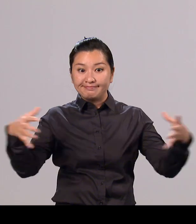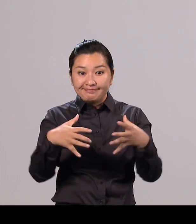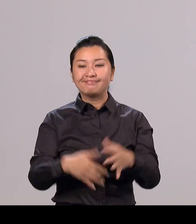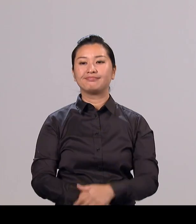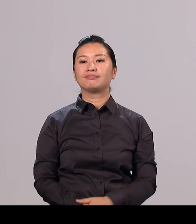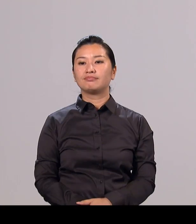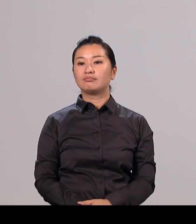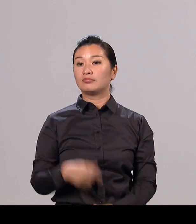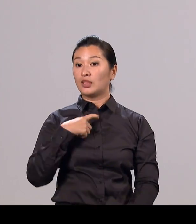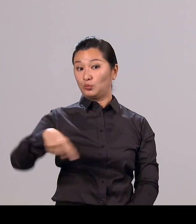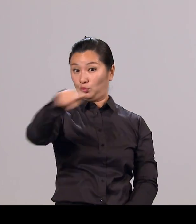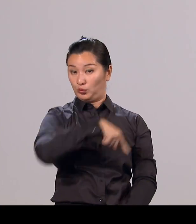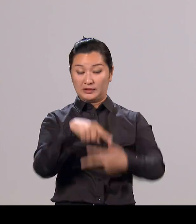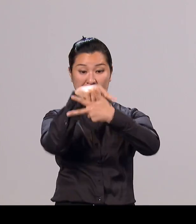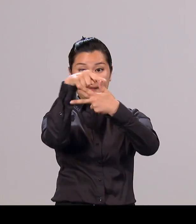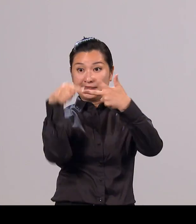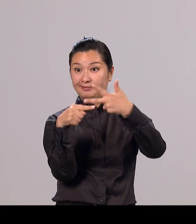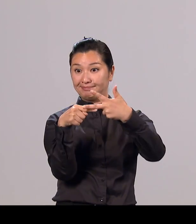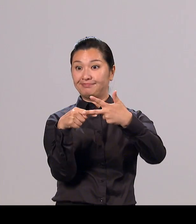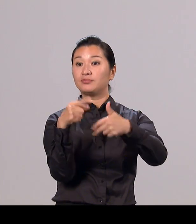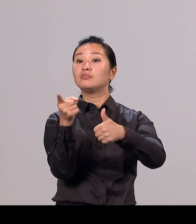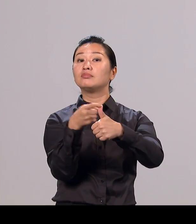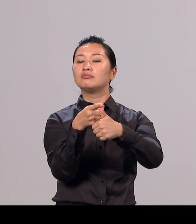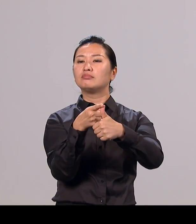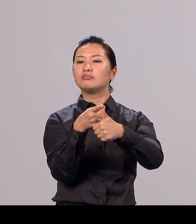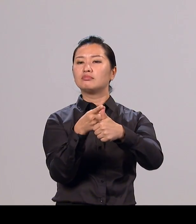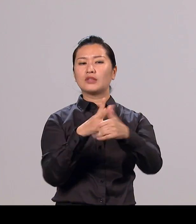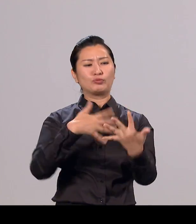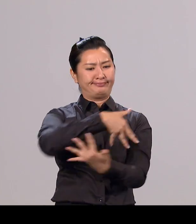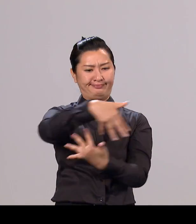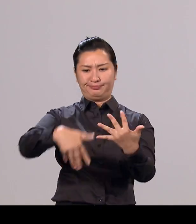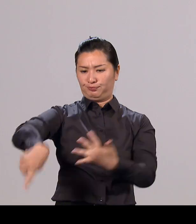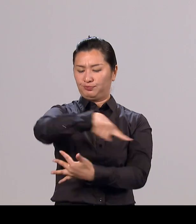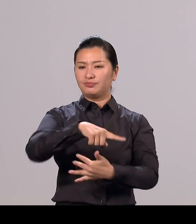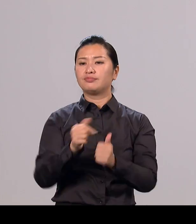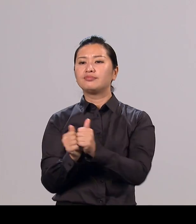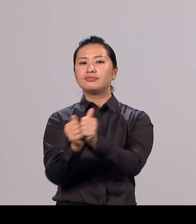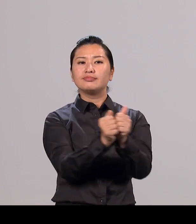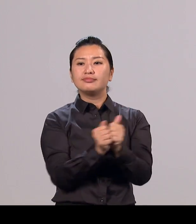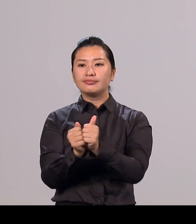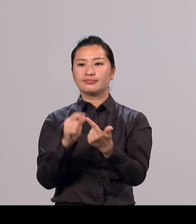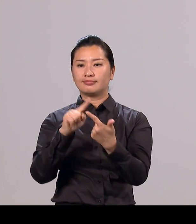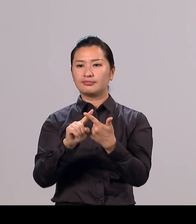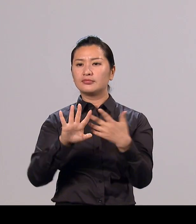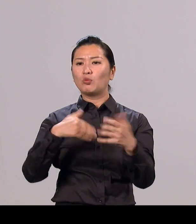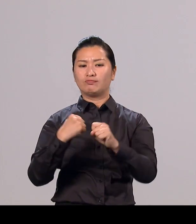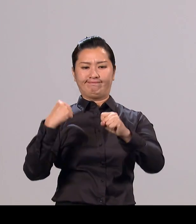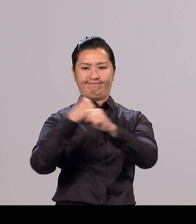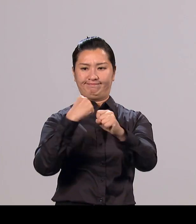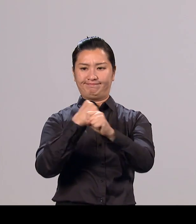One, how do we progress together? Two, how do we secure our place in the world?